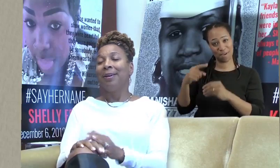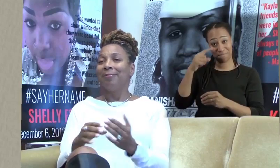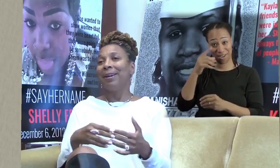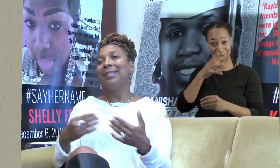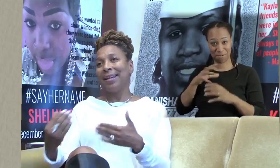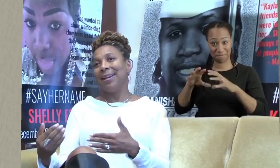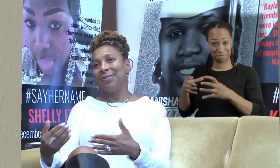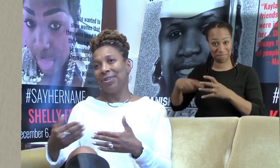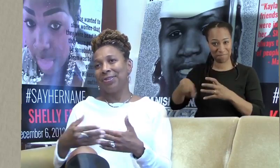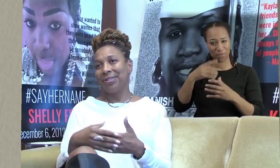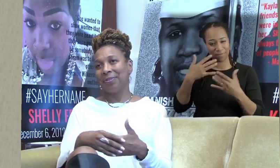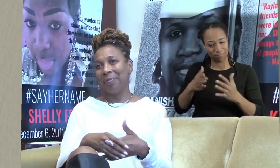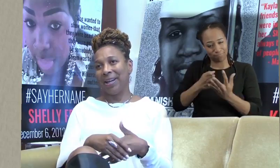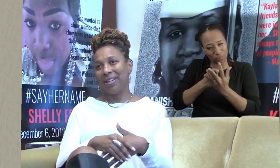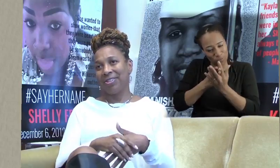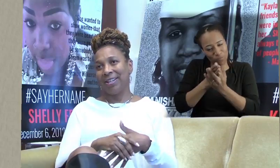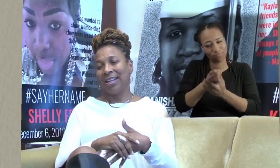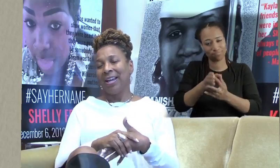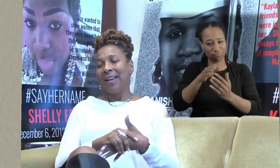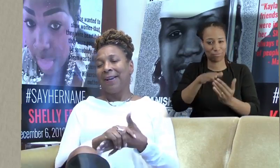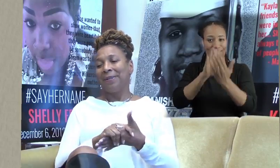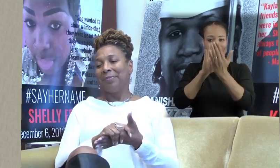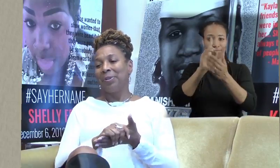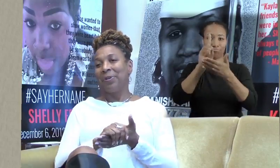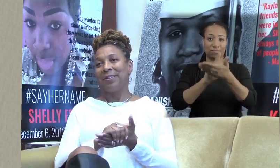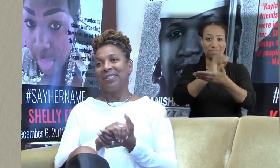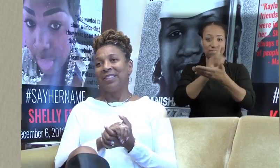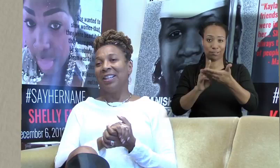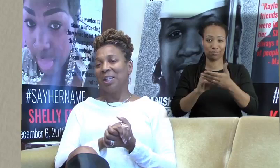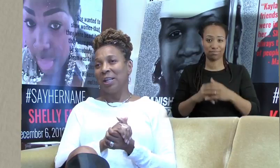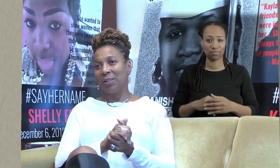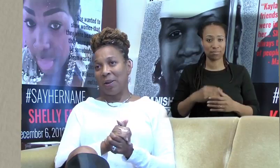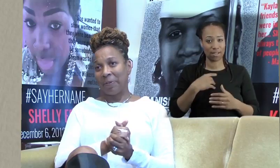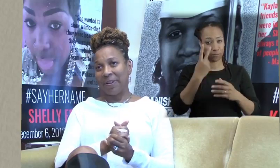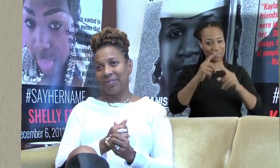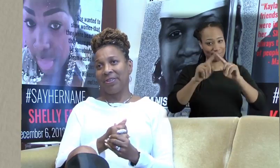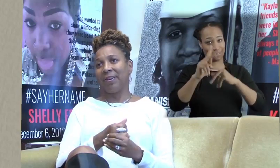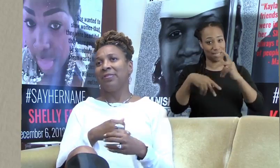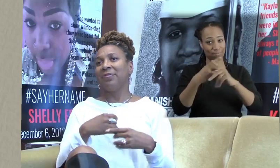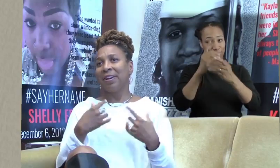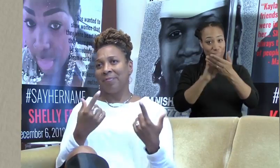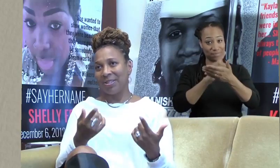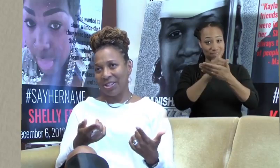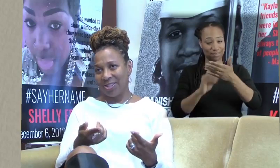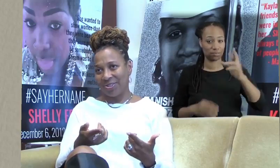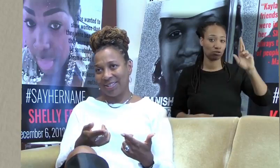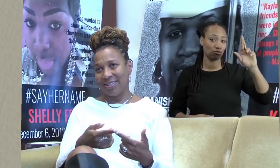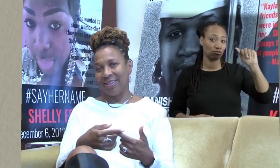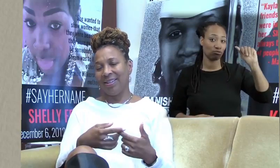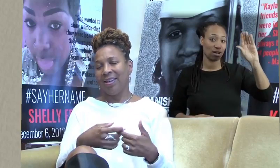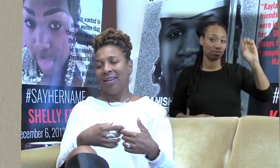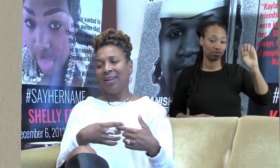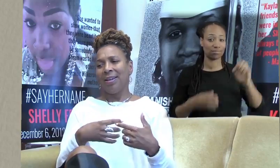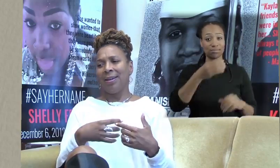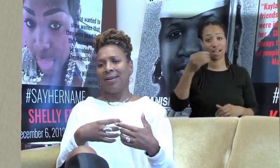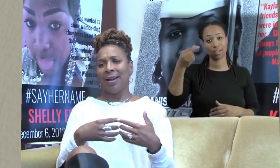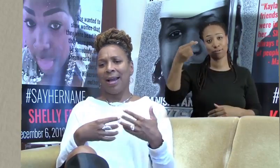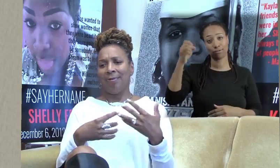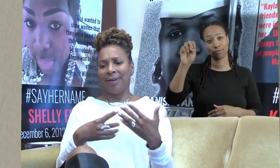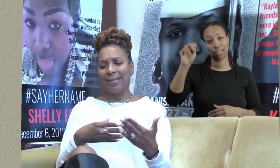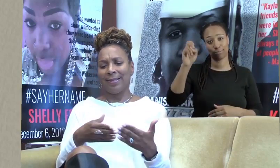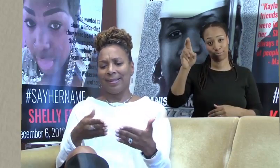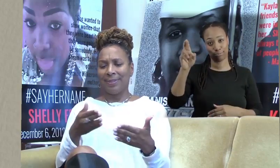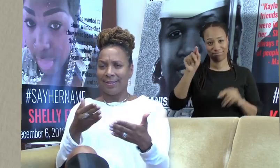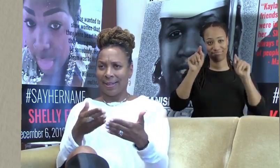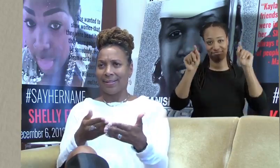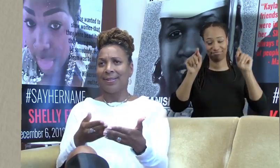a group of Black women were experiencing race and gender discrimination.